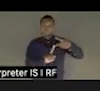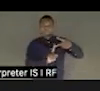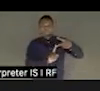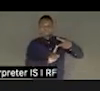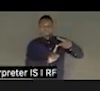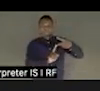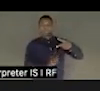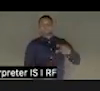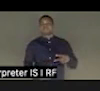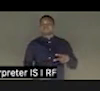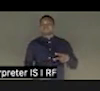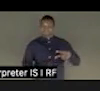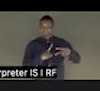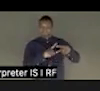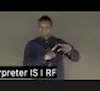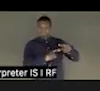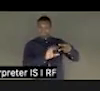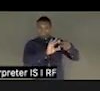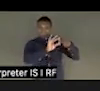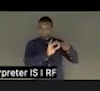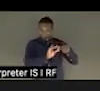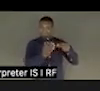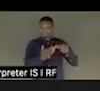to carry out inclusive and accessible user testing.